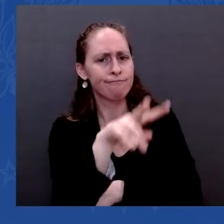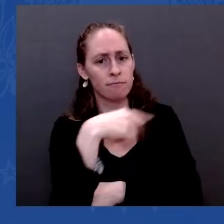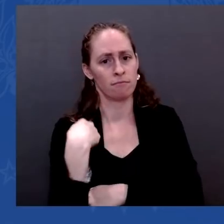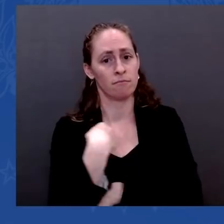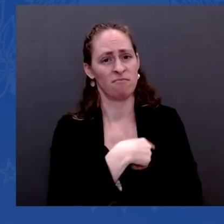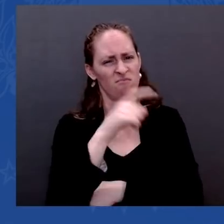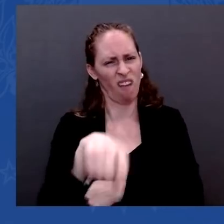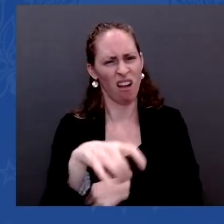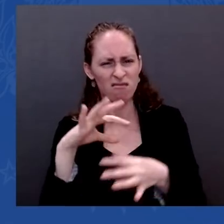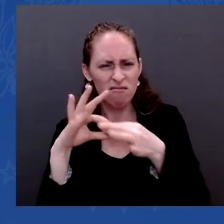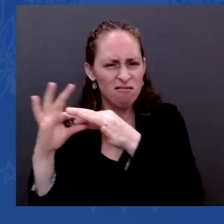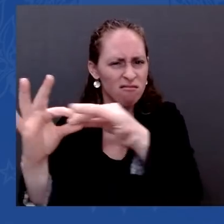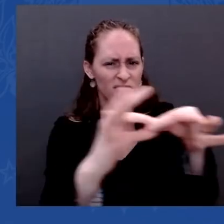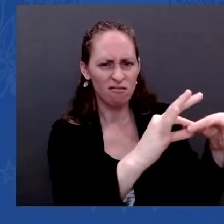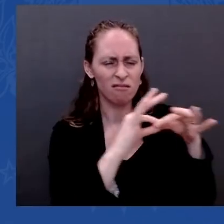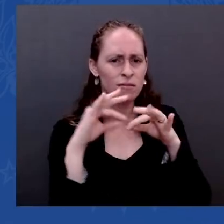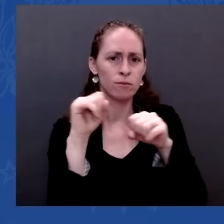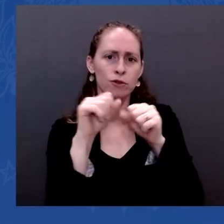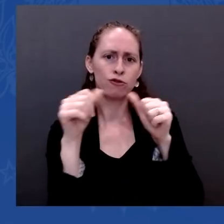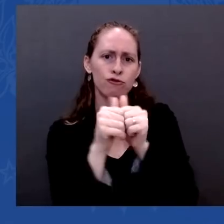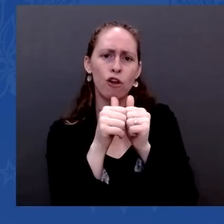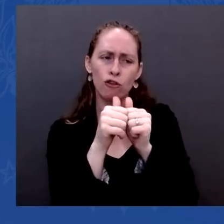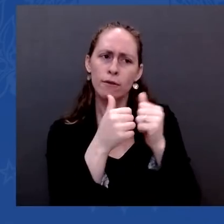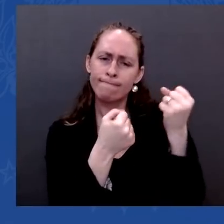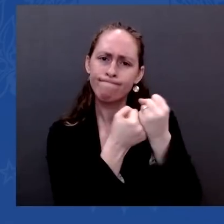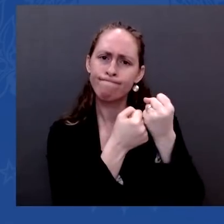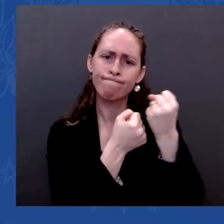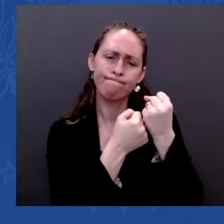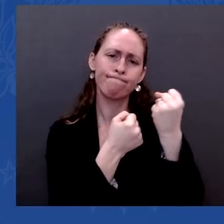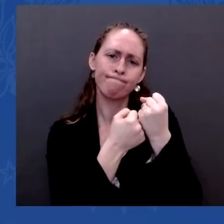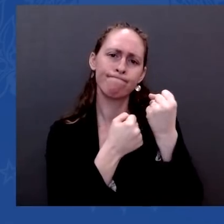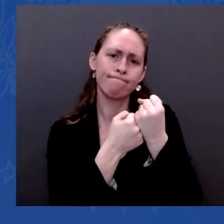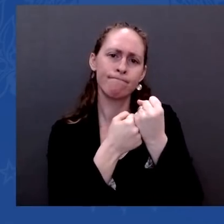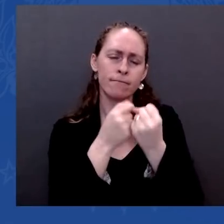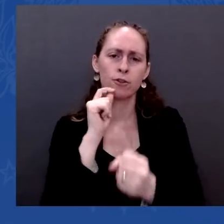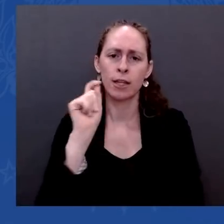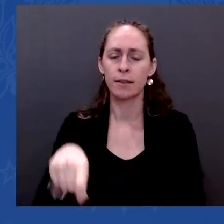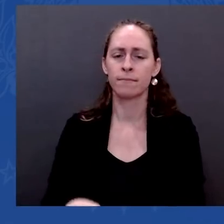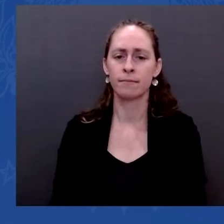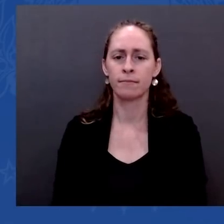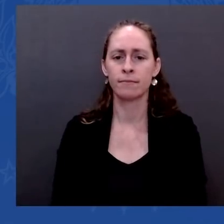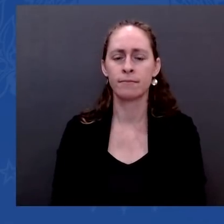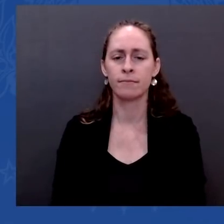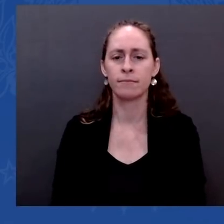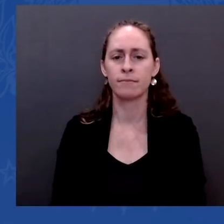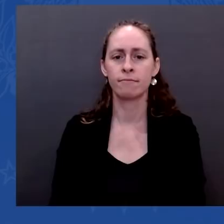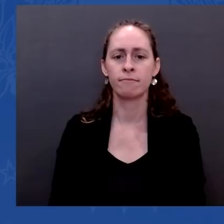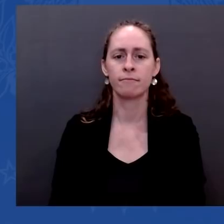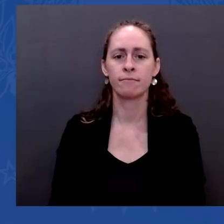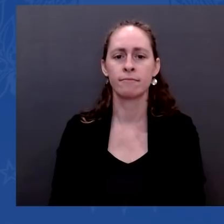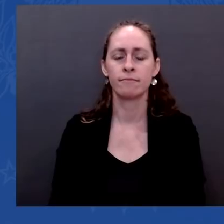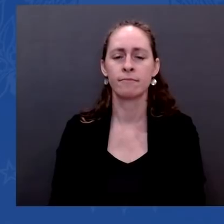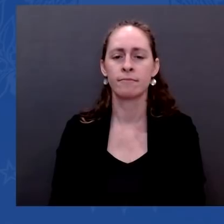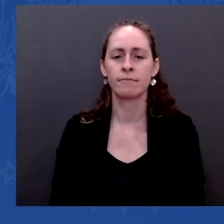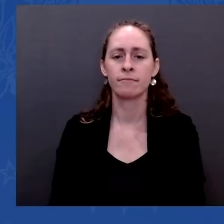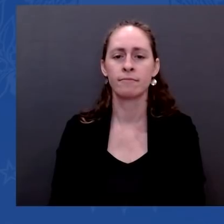It is important that all allies -- the U.S. and Germany, the transatlantic partnership